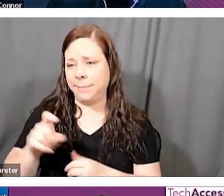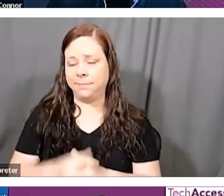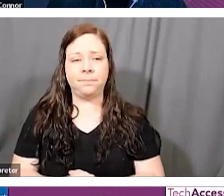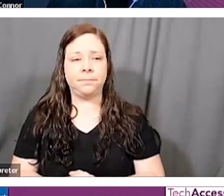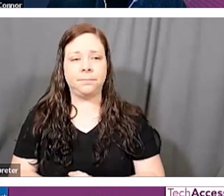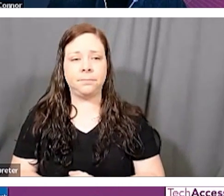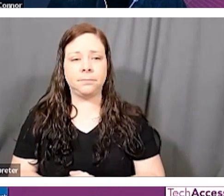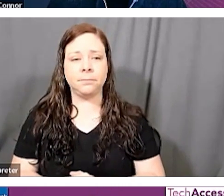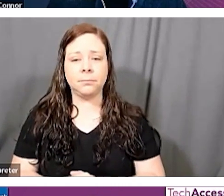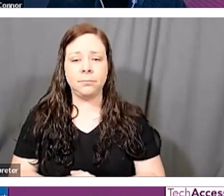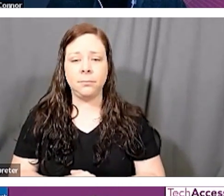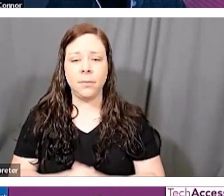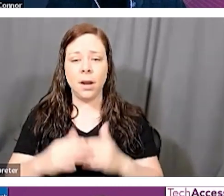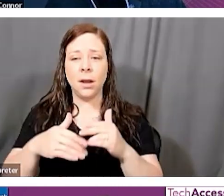Okay. Next is a question from Holly.